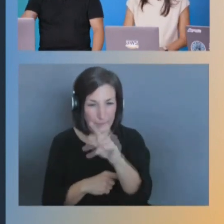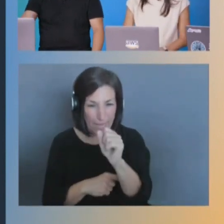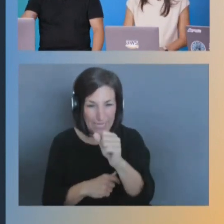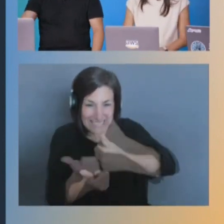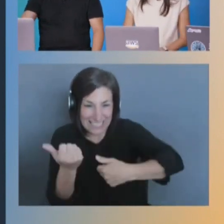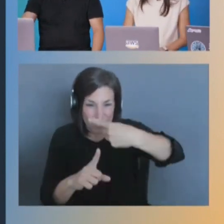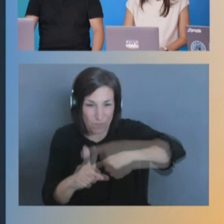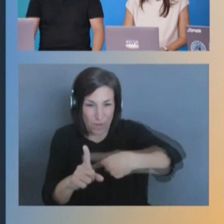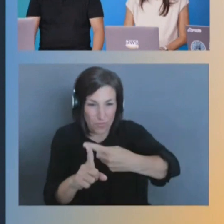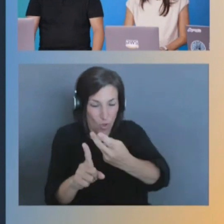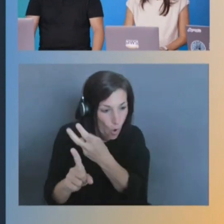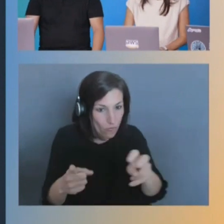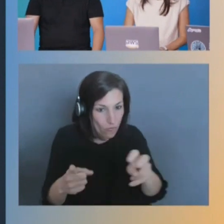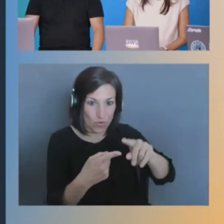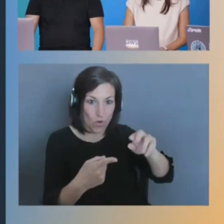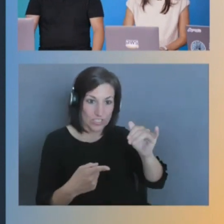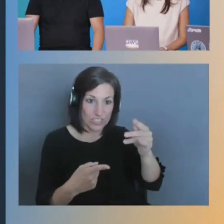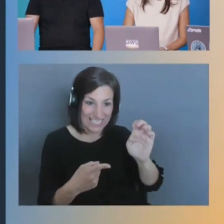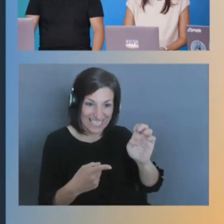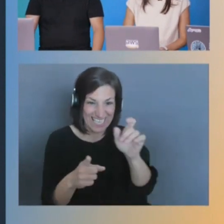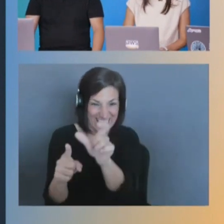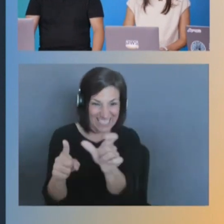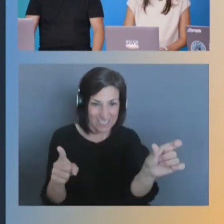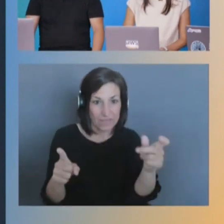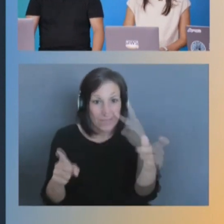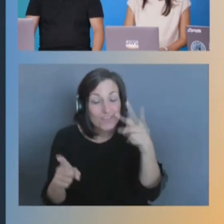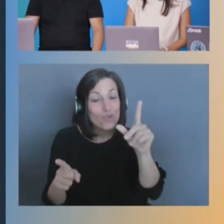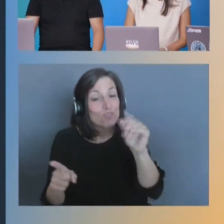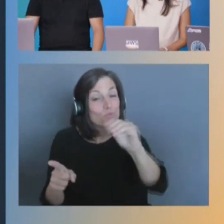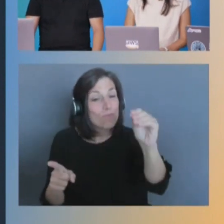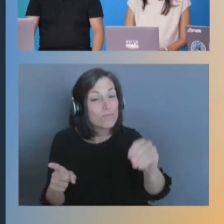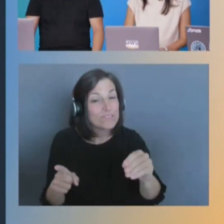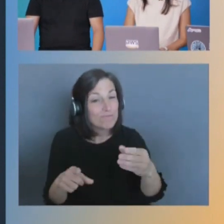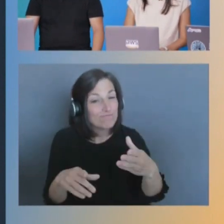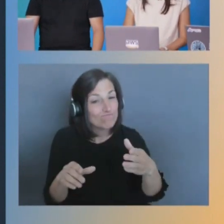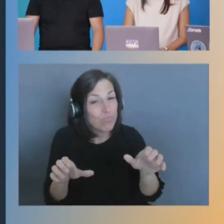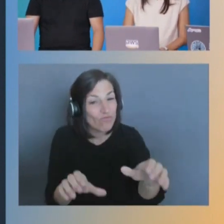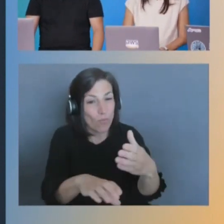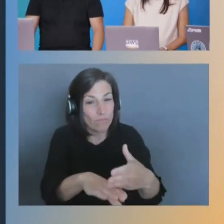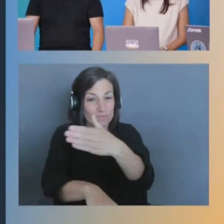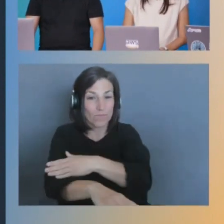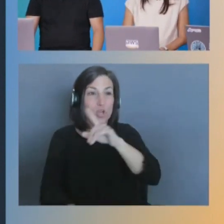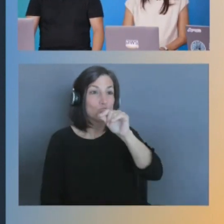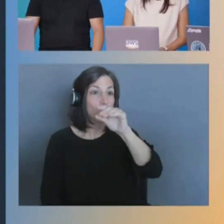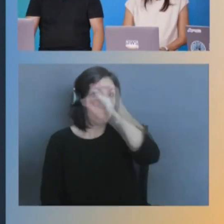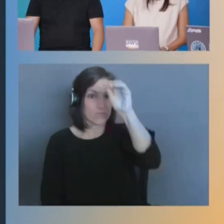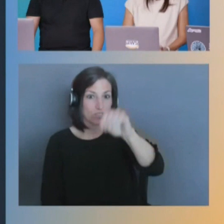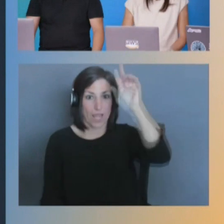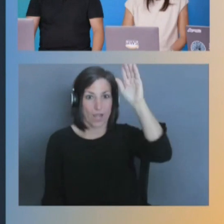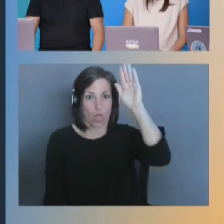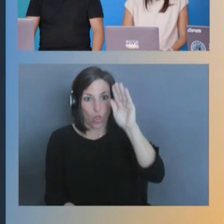and they saw a 20% performance improvement, 40% lower load and a 22% price reduction